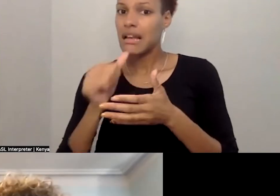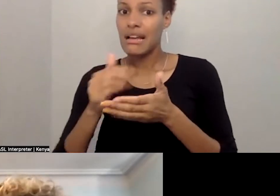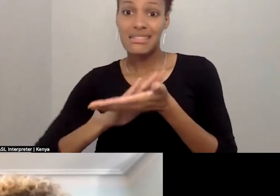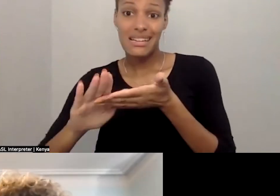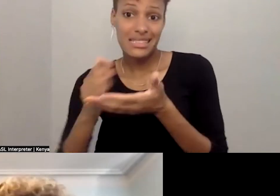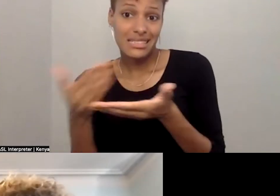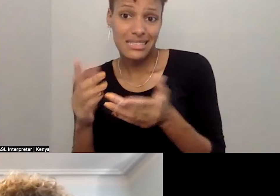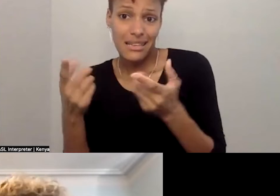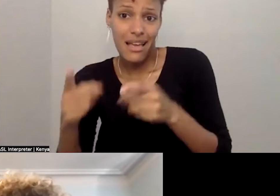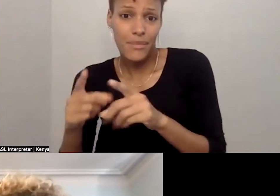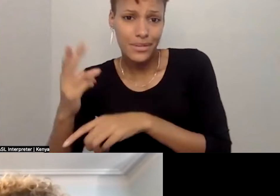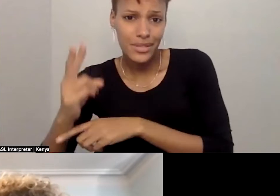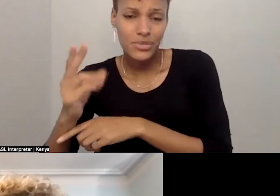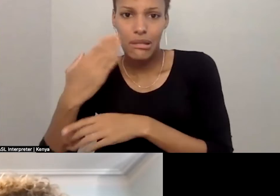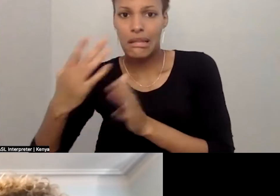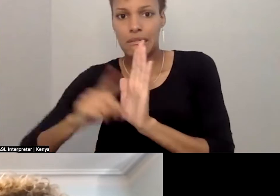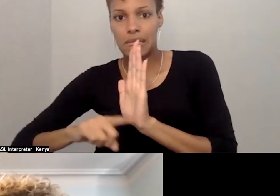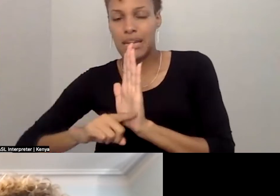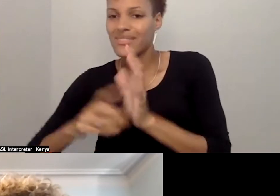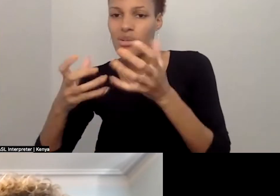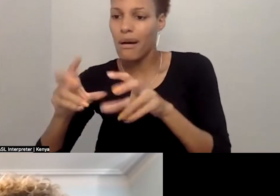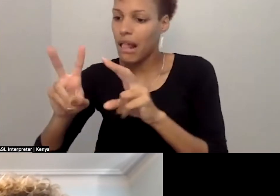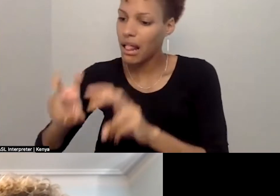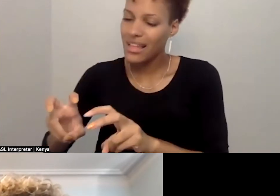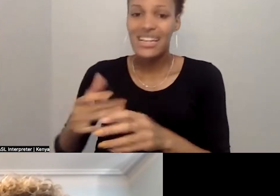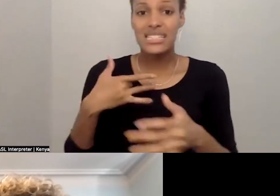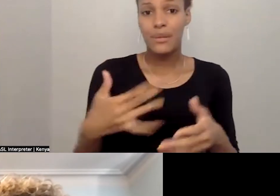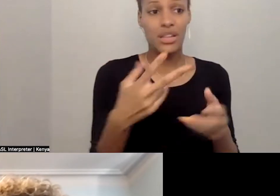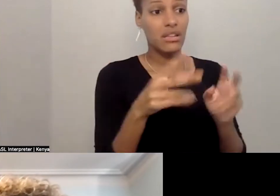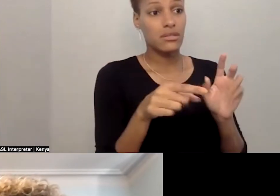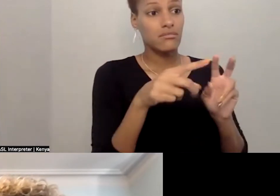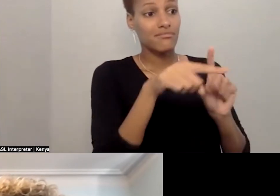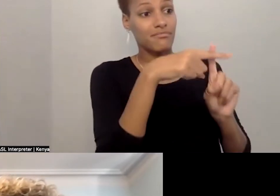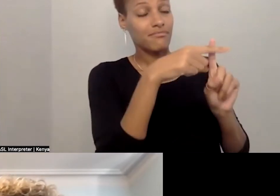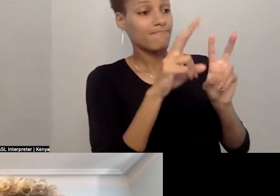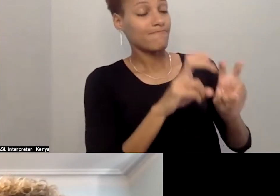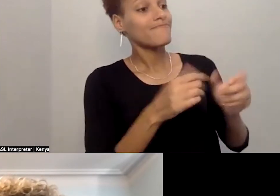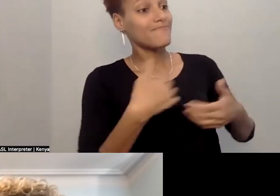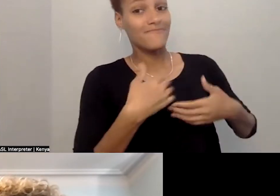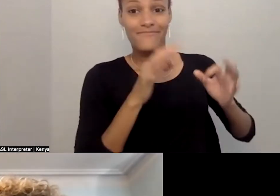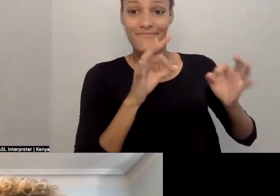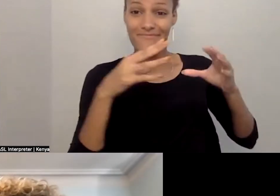And we, we want to celebrate it, and we see the unpleasant parts somehow as unpatriotic, which